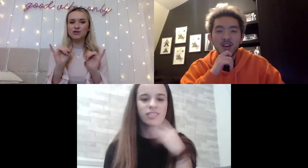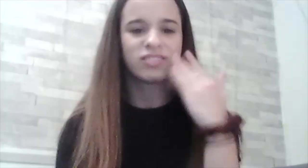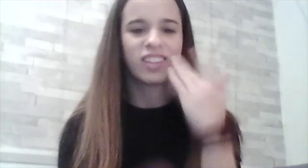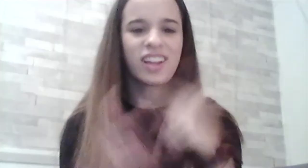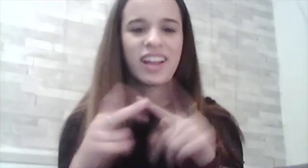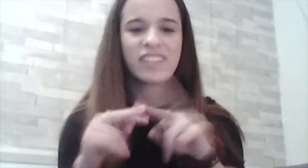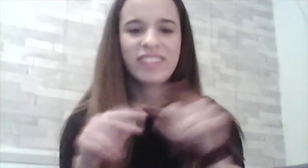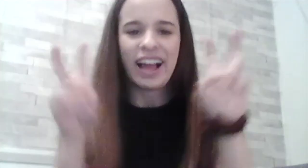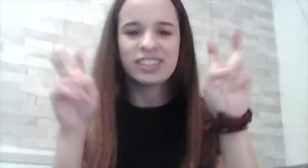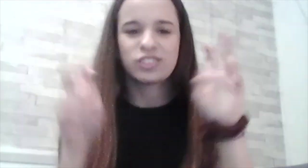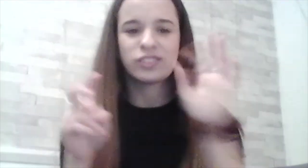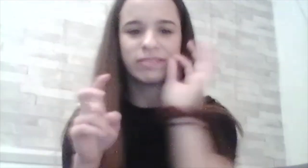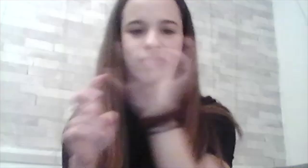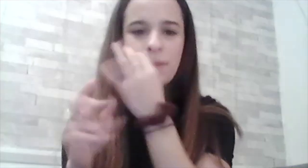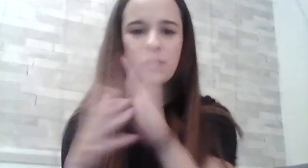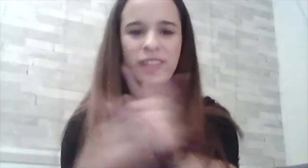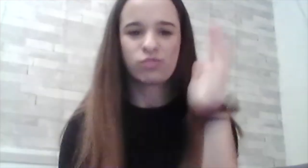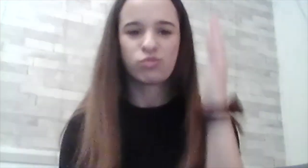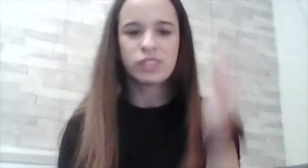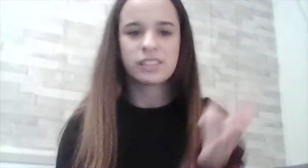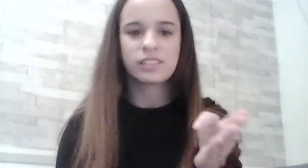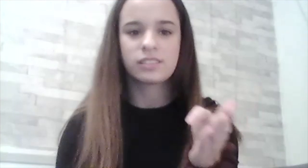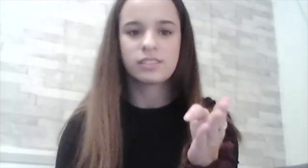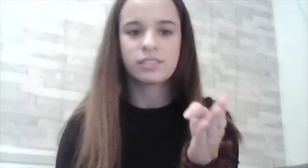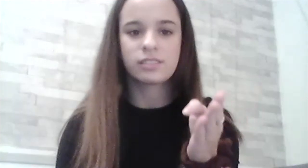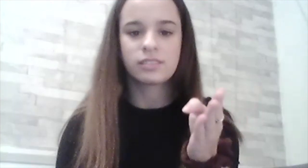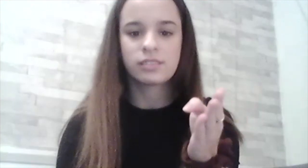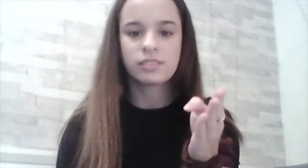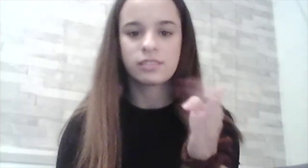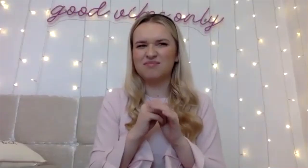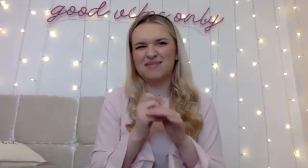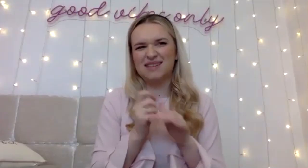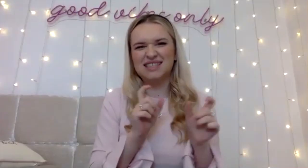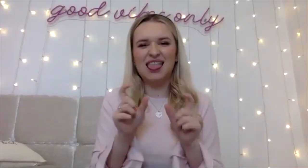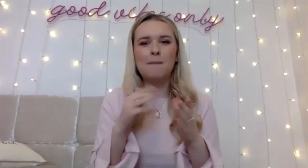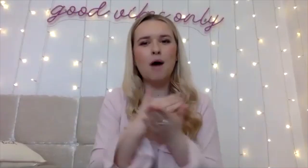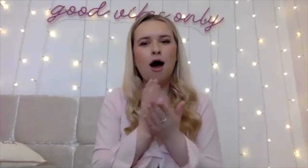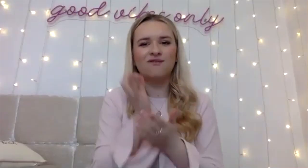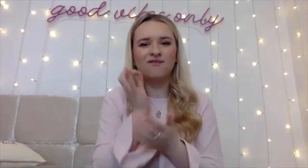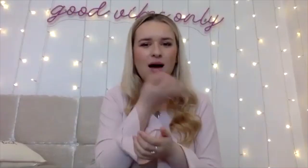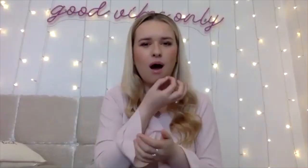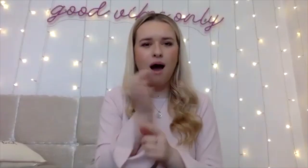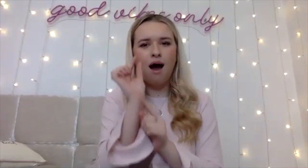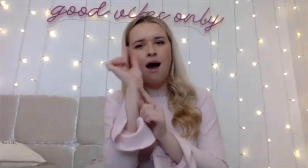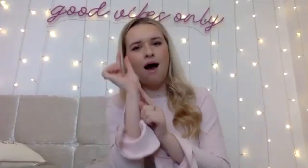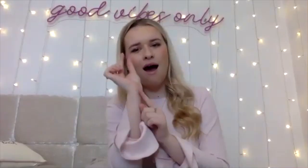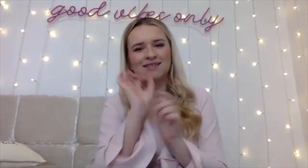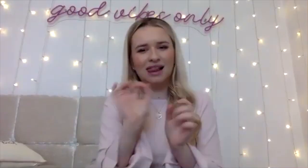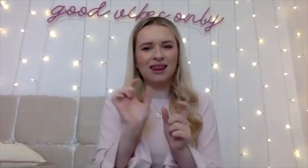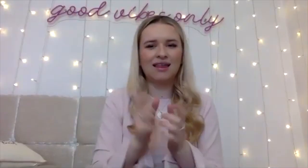Jem: I don't know if it actually is a flower because it's a tree Jas: It's still part of a flower